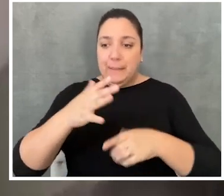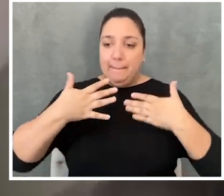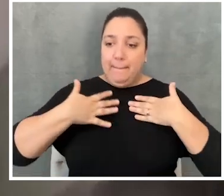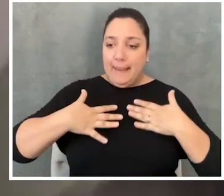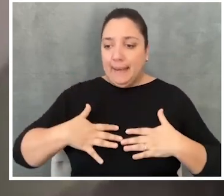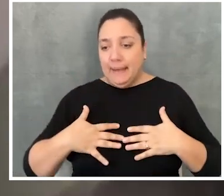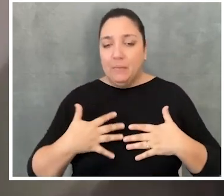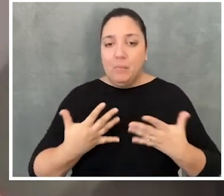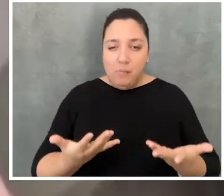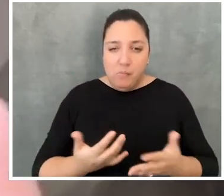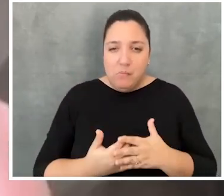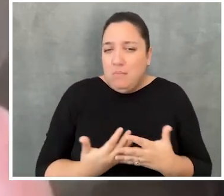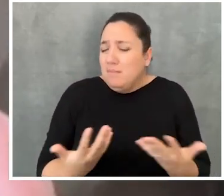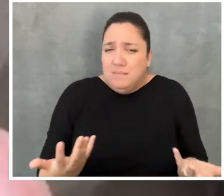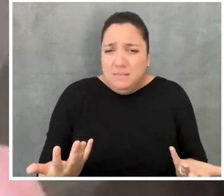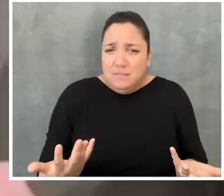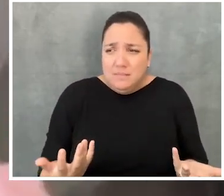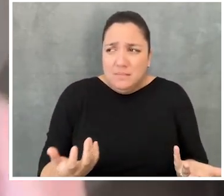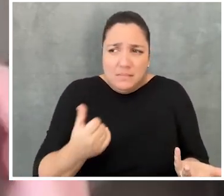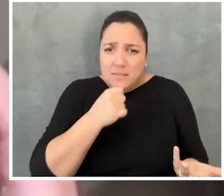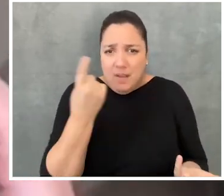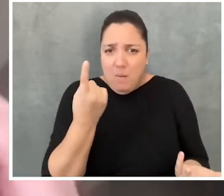And that's just not the case always, so,